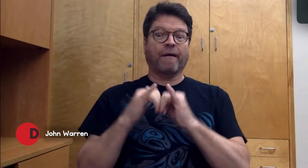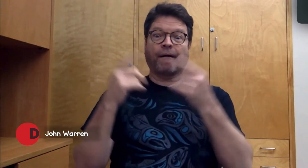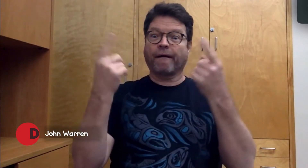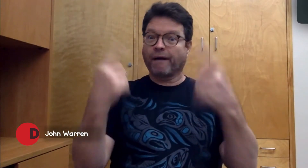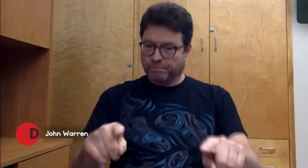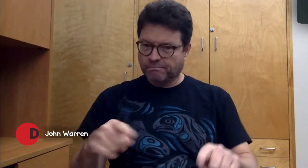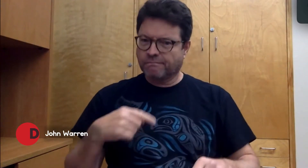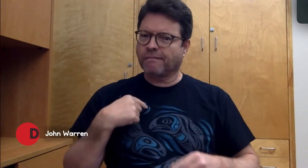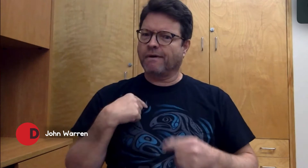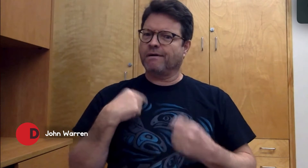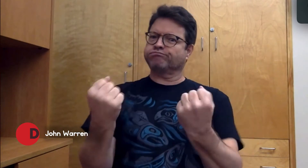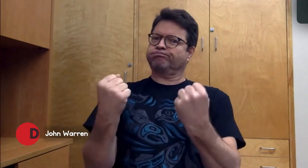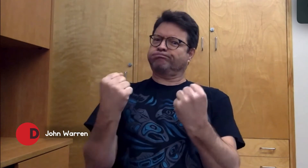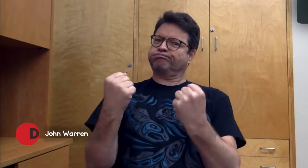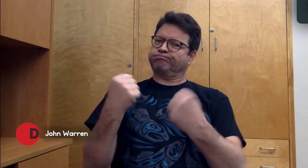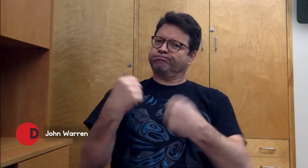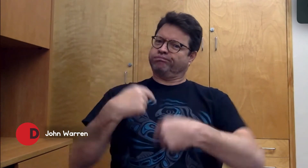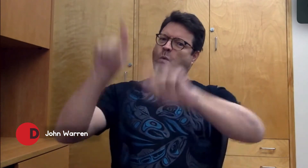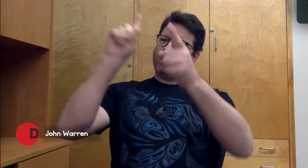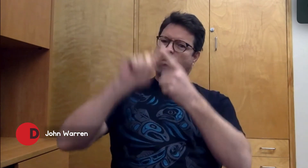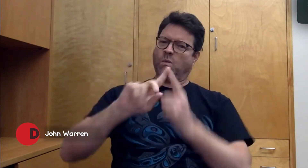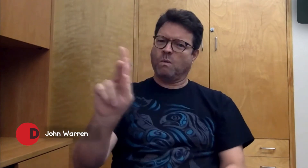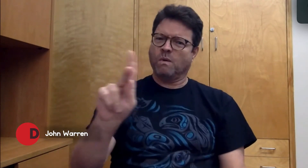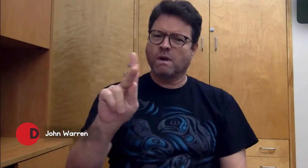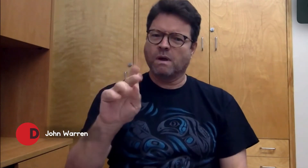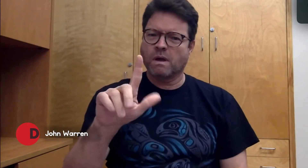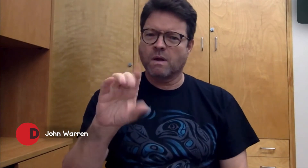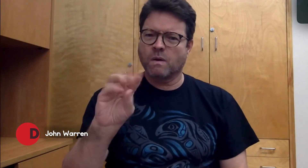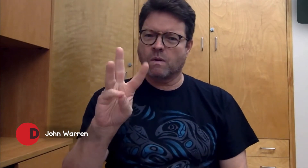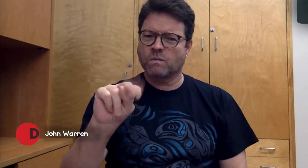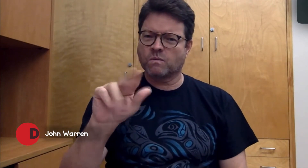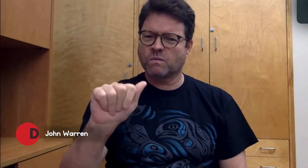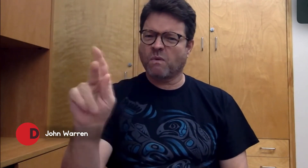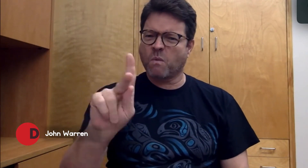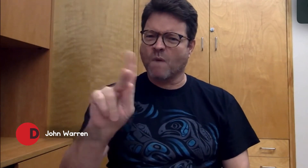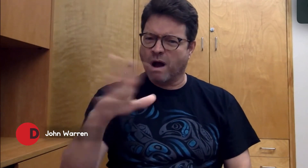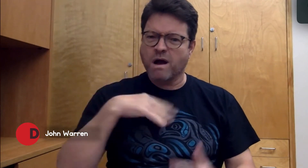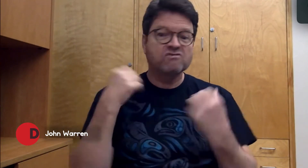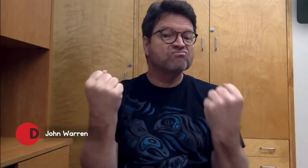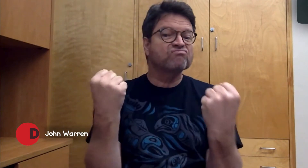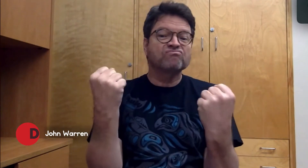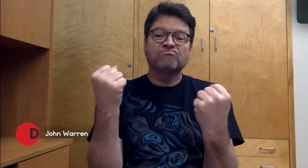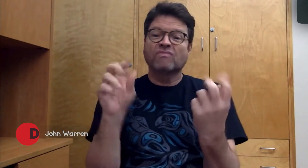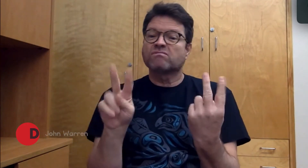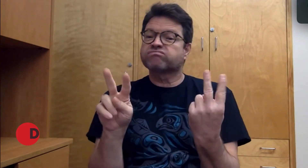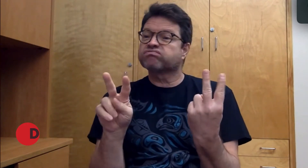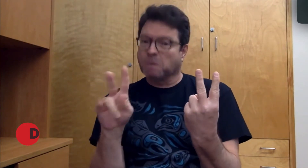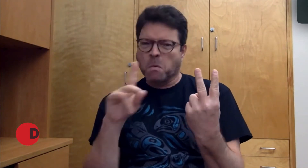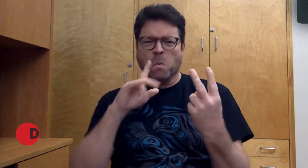How did it happen? I was driving, on my way to Kelowna.